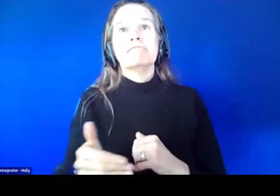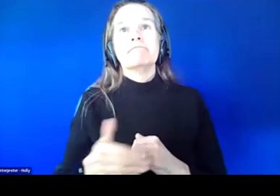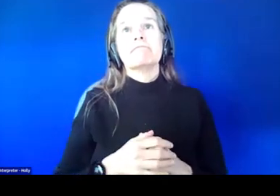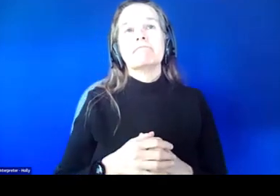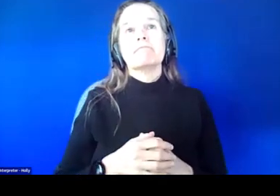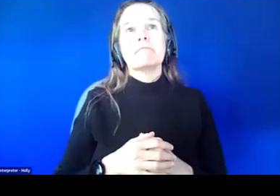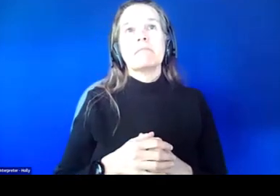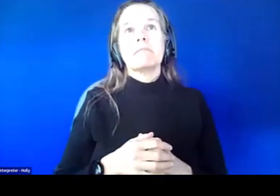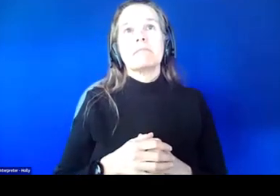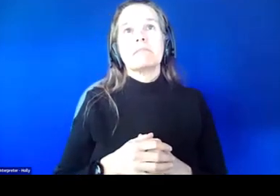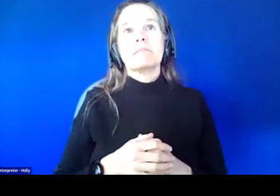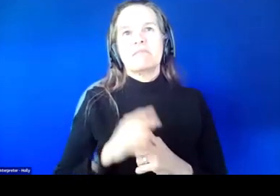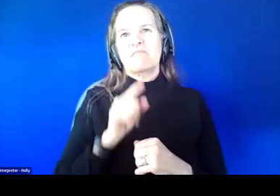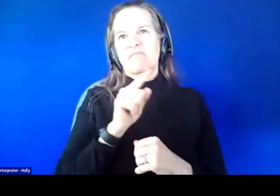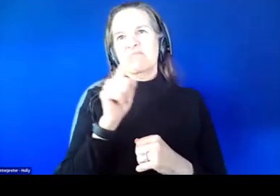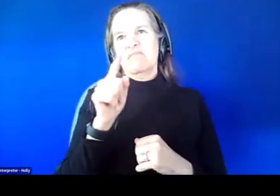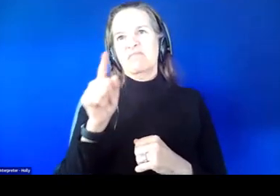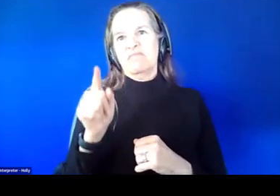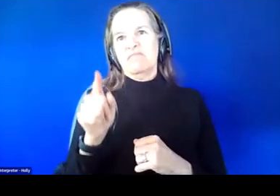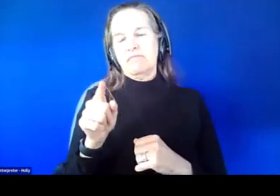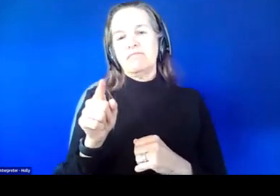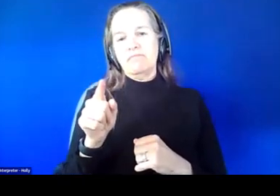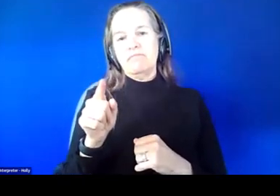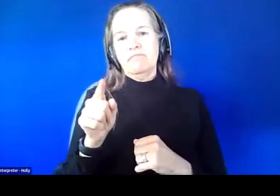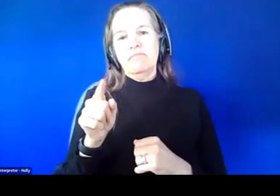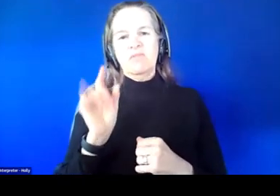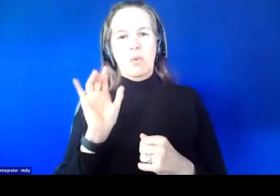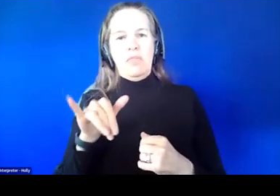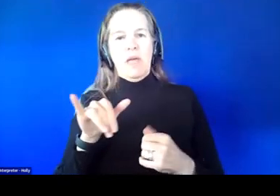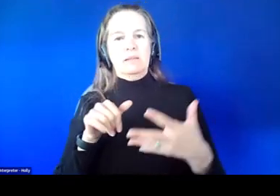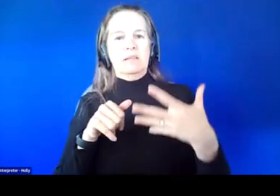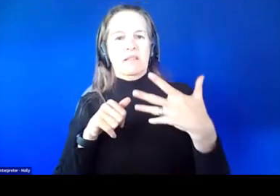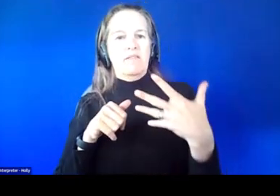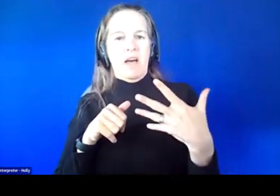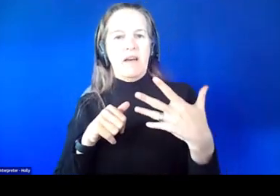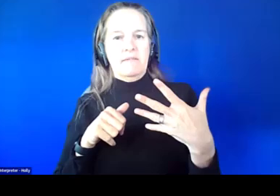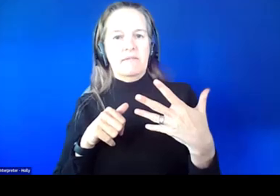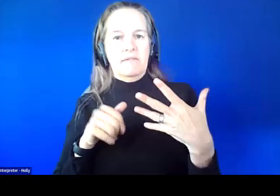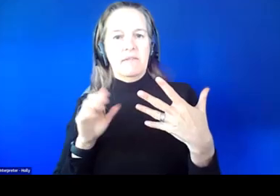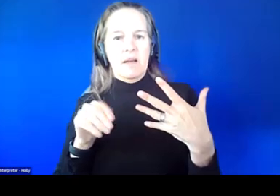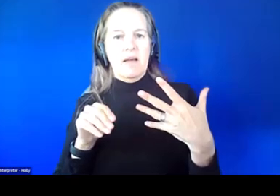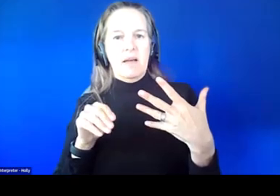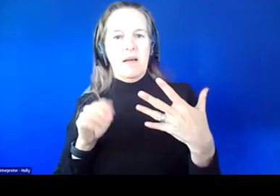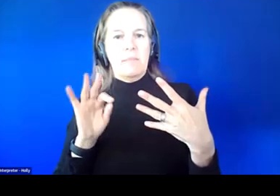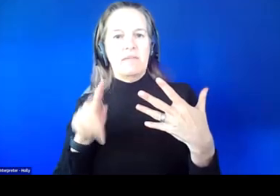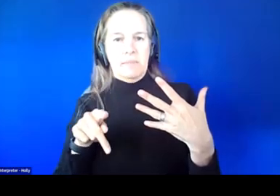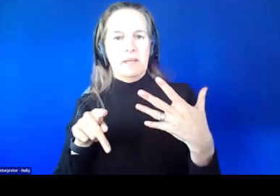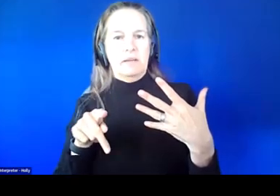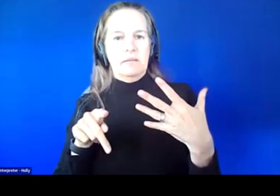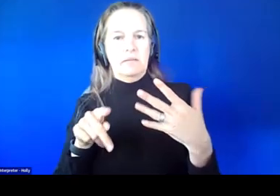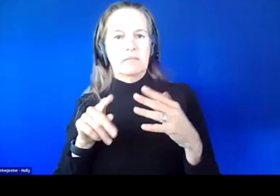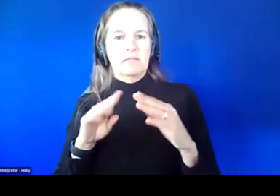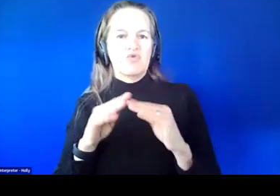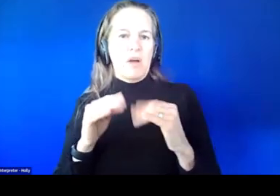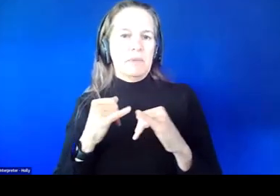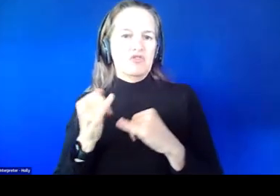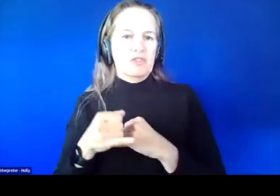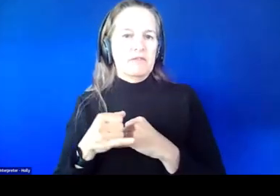These are the five Money follows the Person tribal initiative states and you can see that with